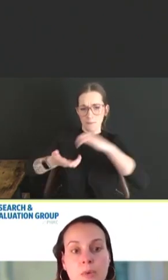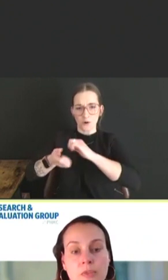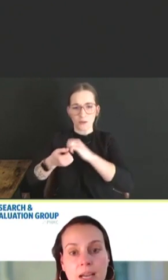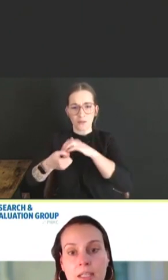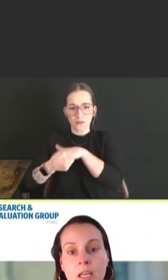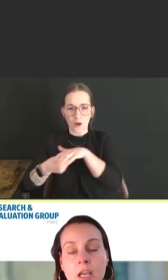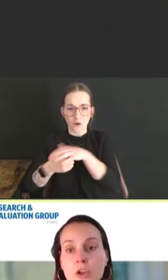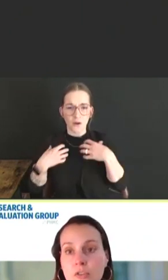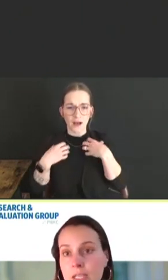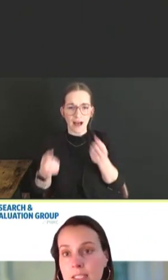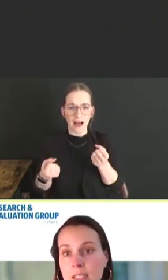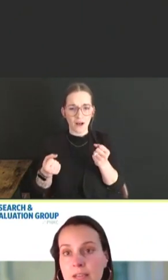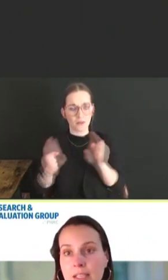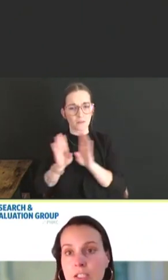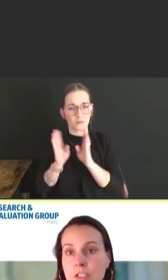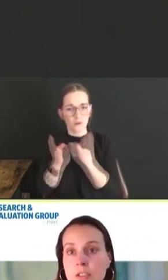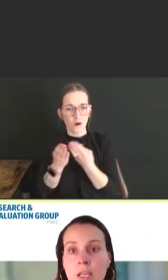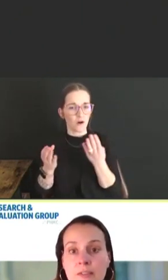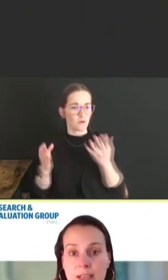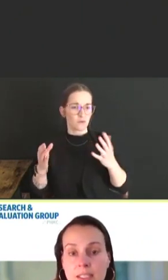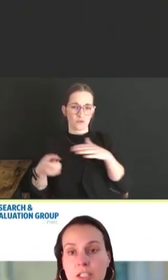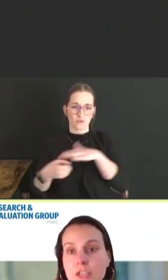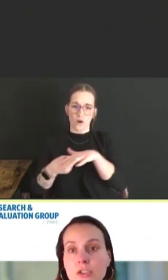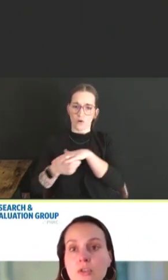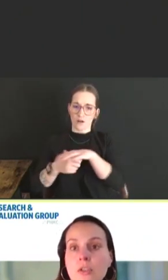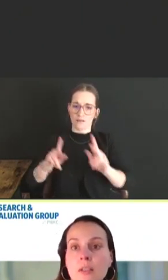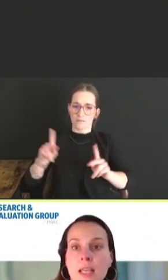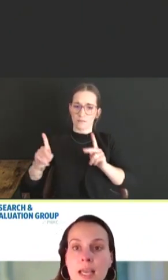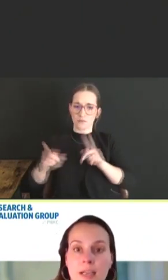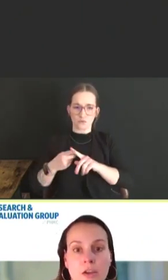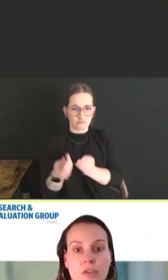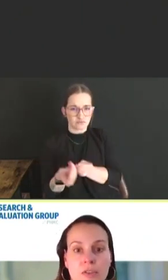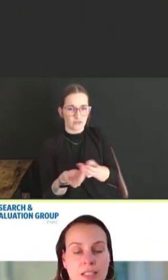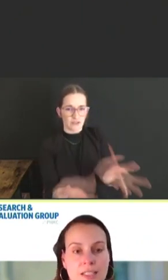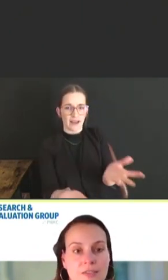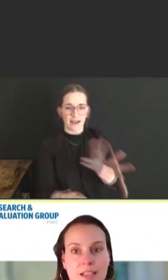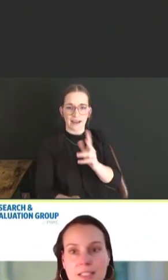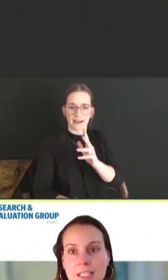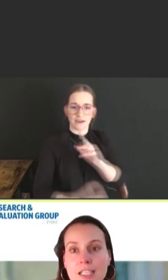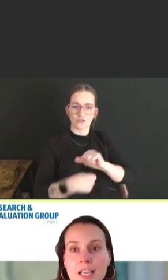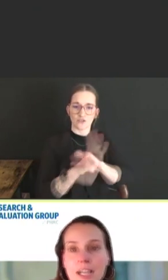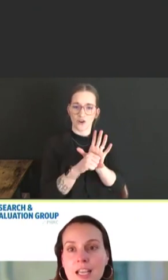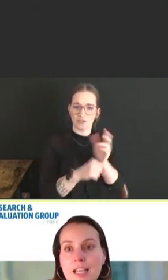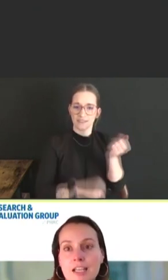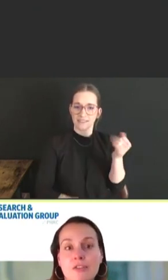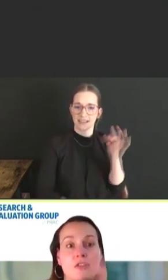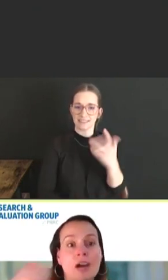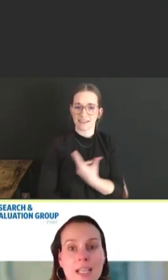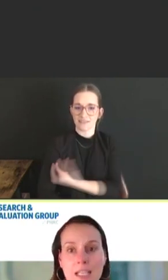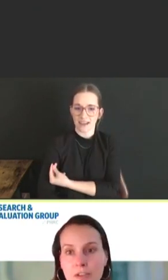to provide COVID-19 vaccinations. So, you could get a COVID-19 vaccine in a variety of